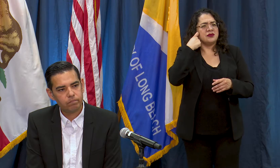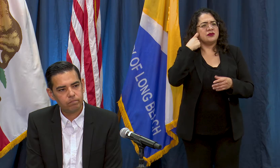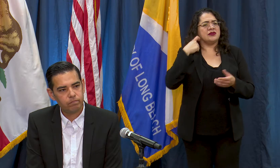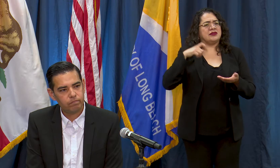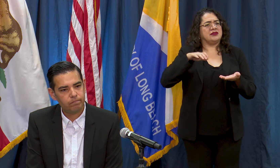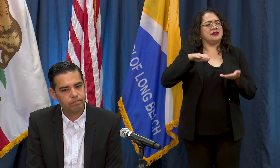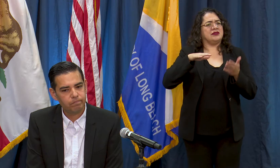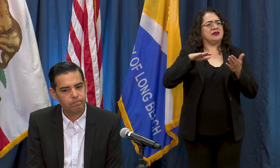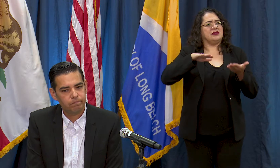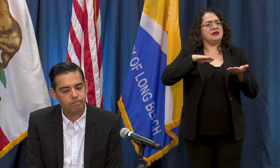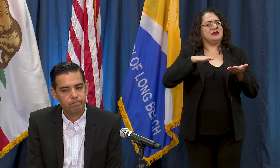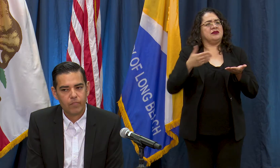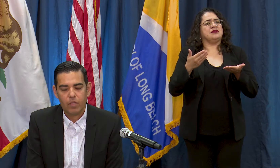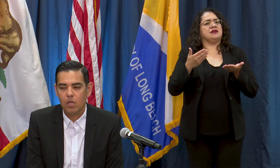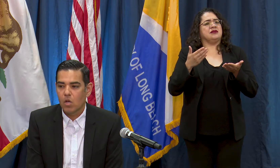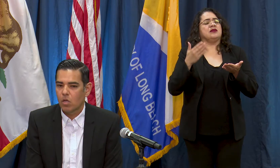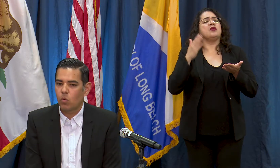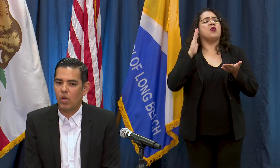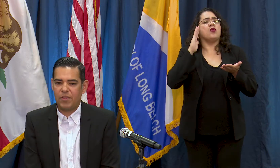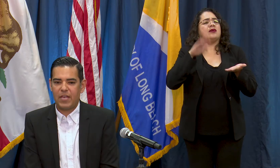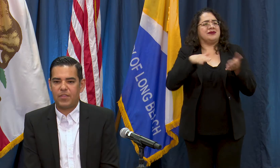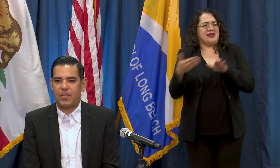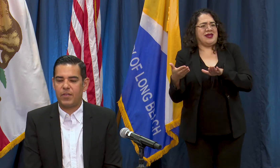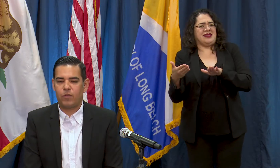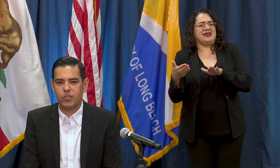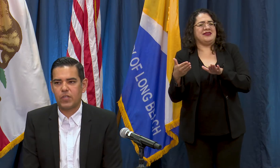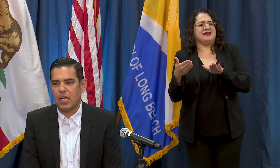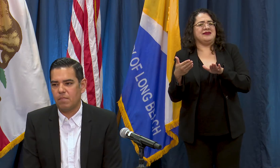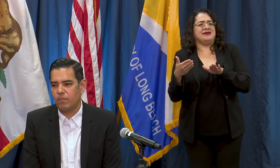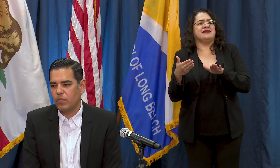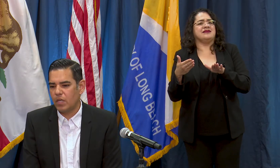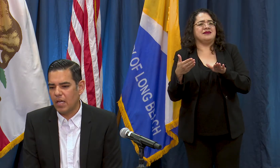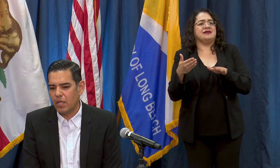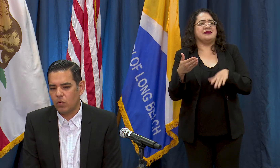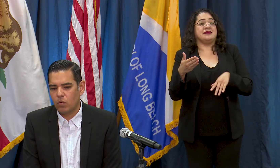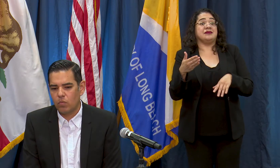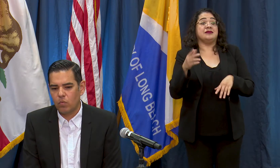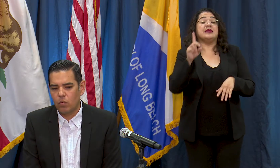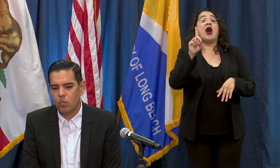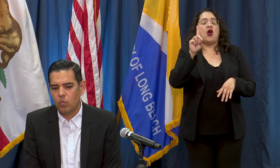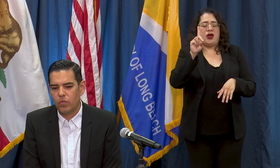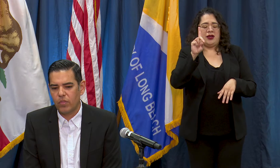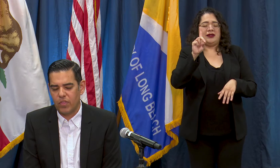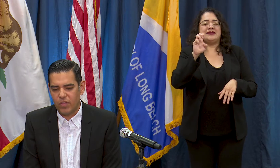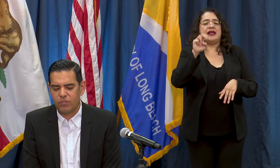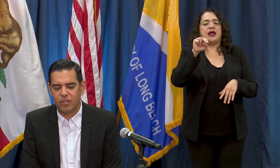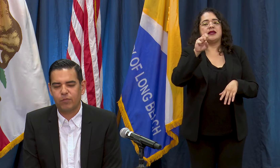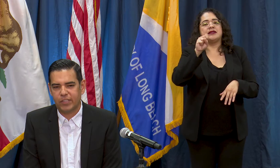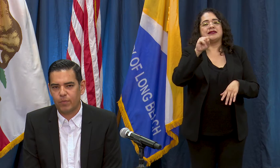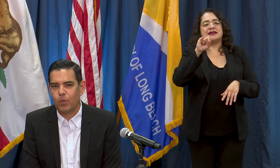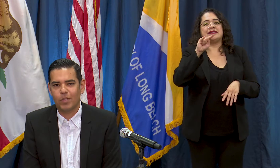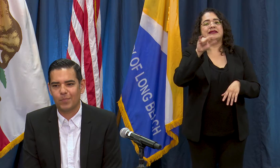relative to that? Well I think first there's conflicting reports